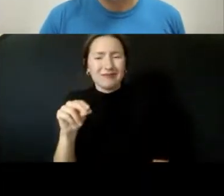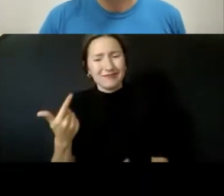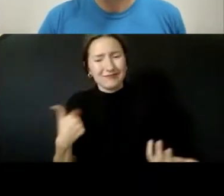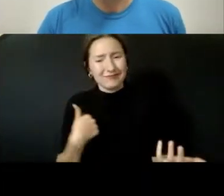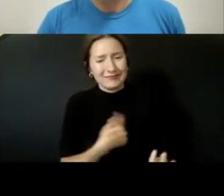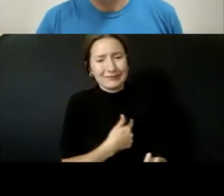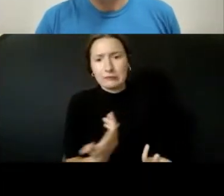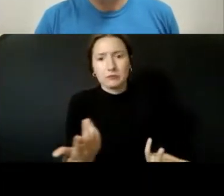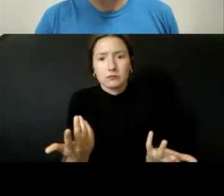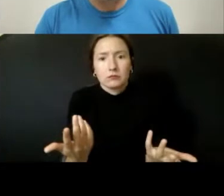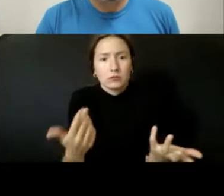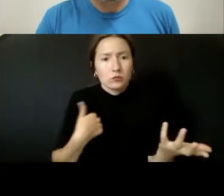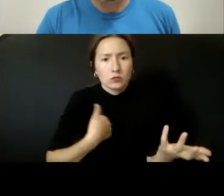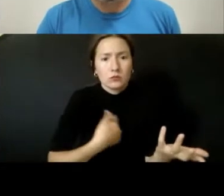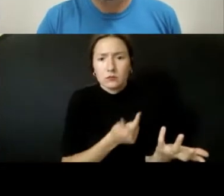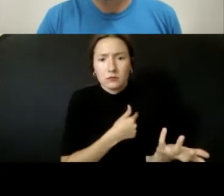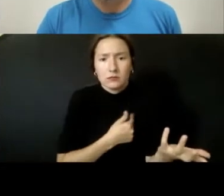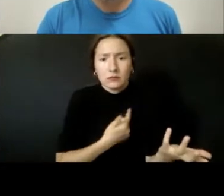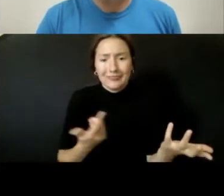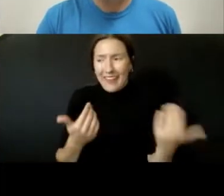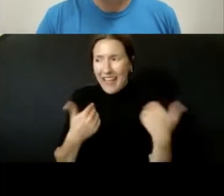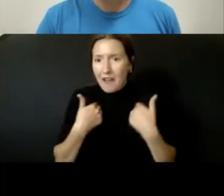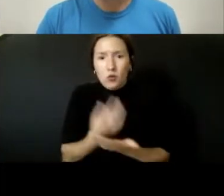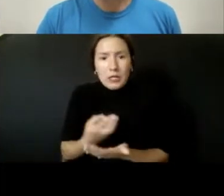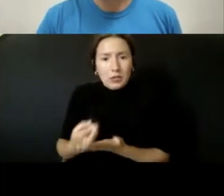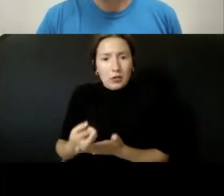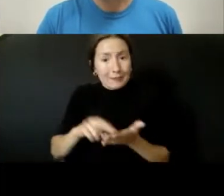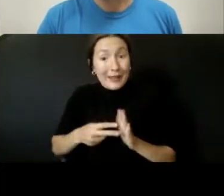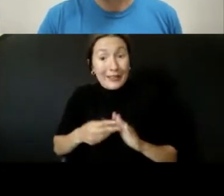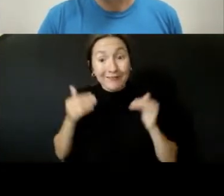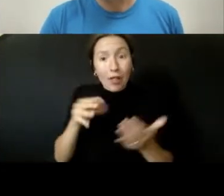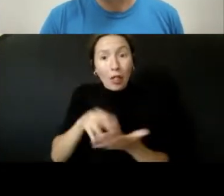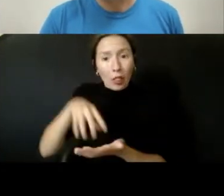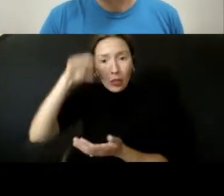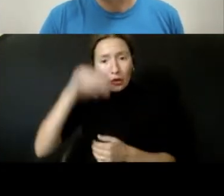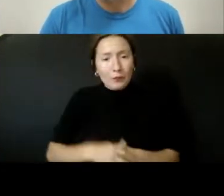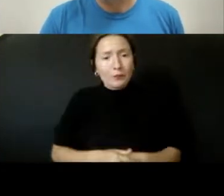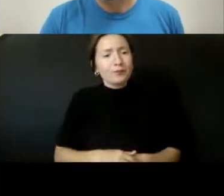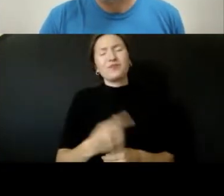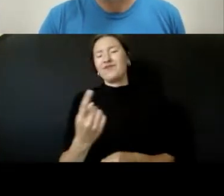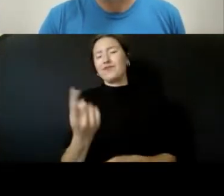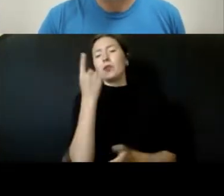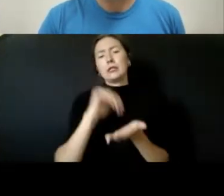as in accessibility is some kind of add-on feature that's just a bonus for some people um you know